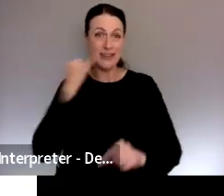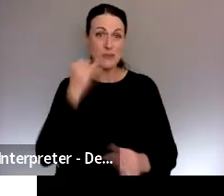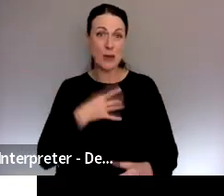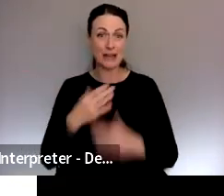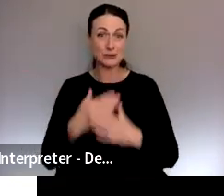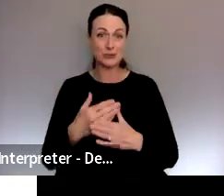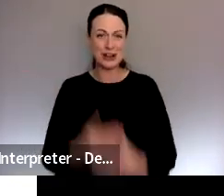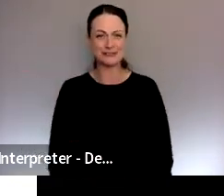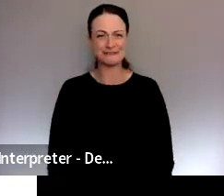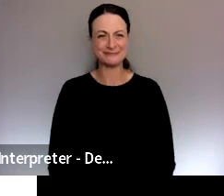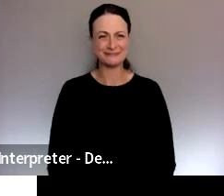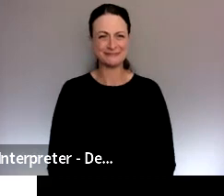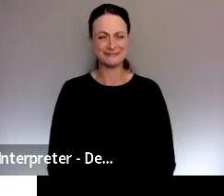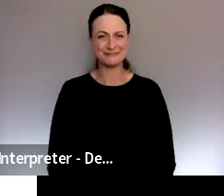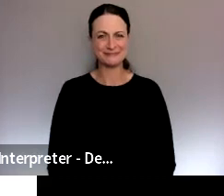if you would like to share.